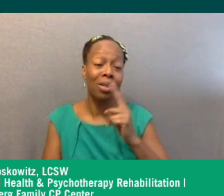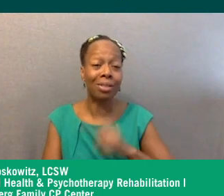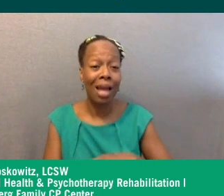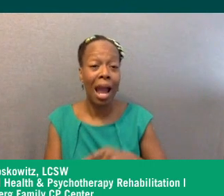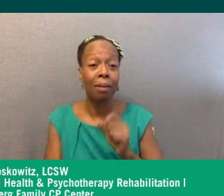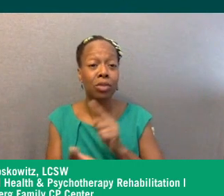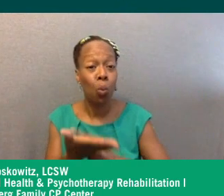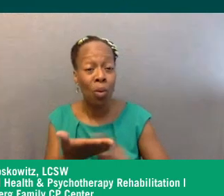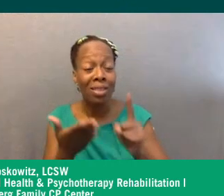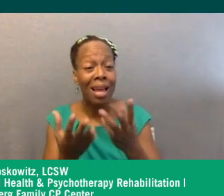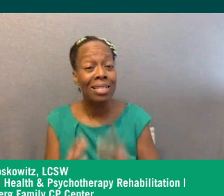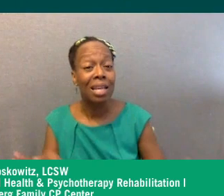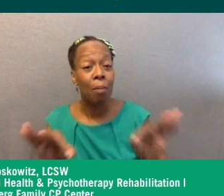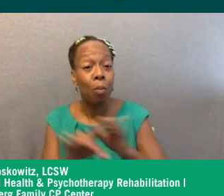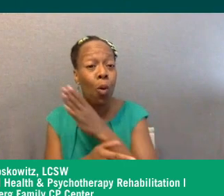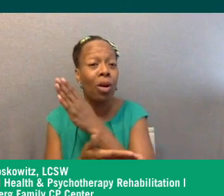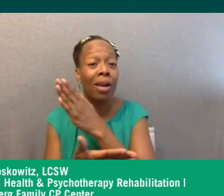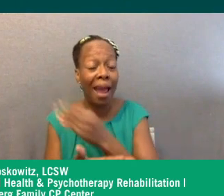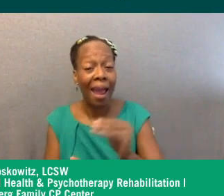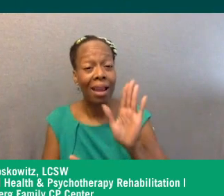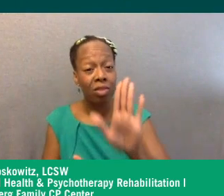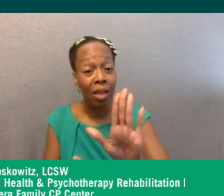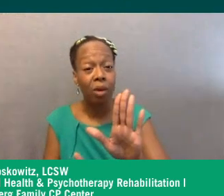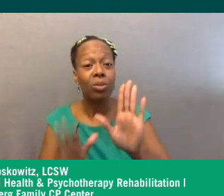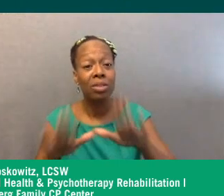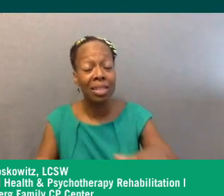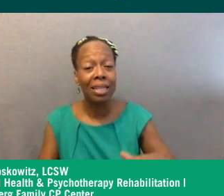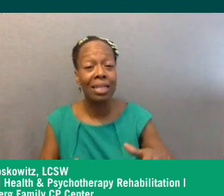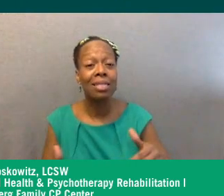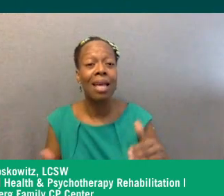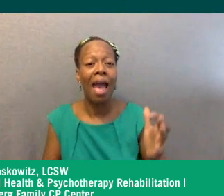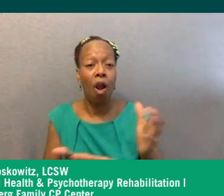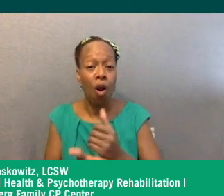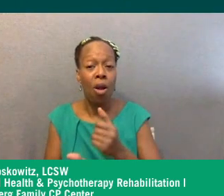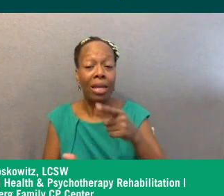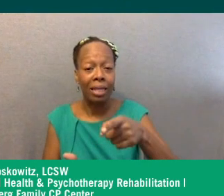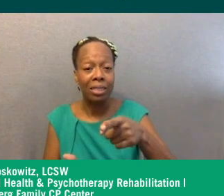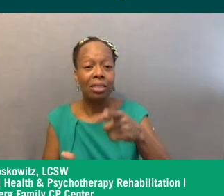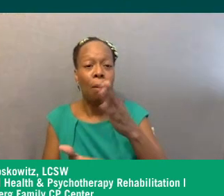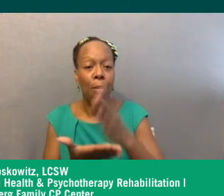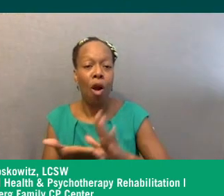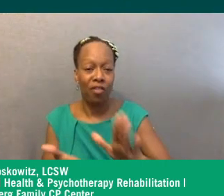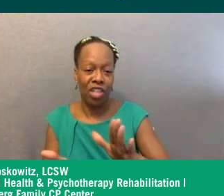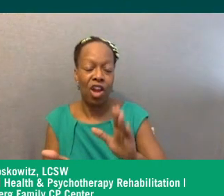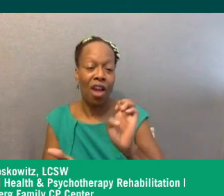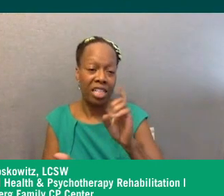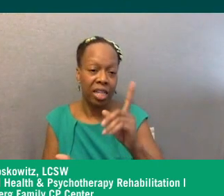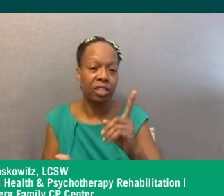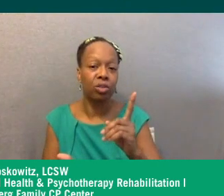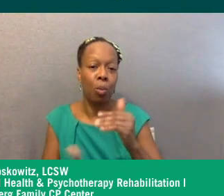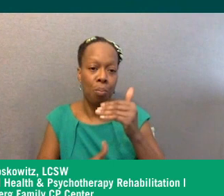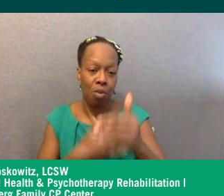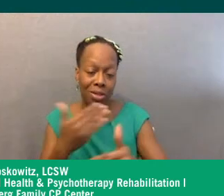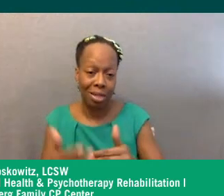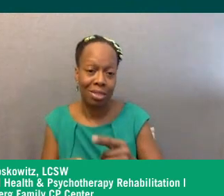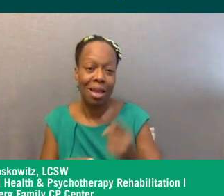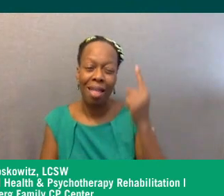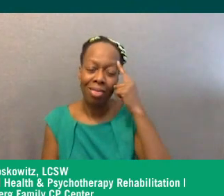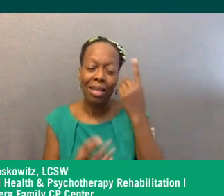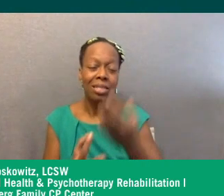In terms of mental health, I think it's important to get involved in mental health and therapy